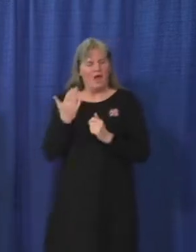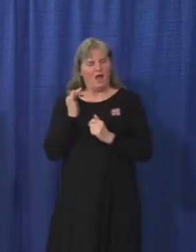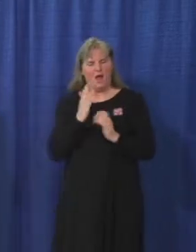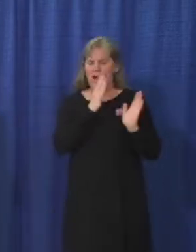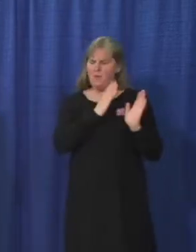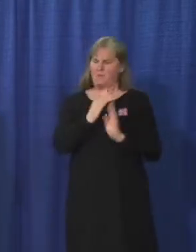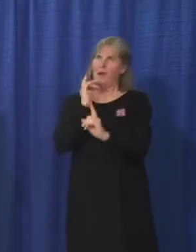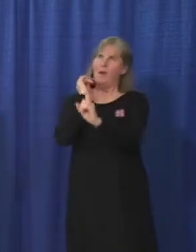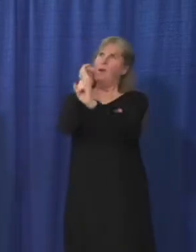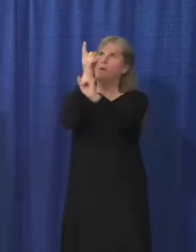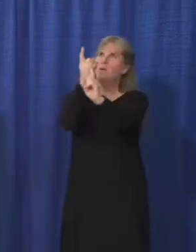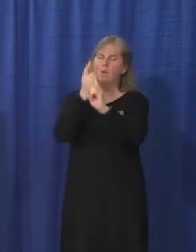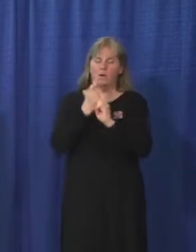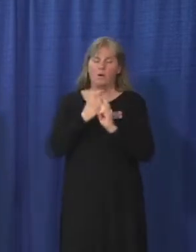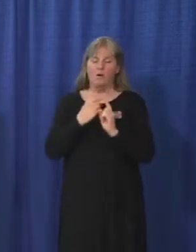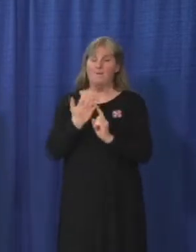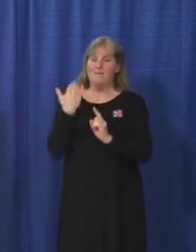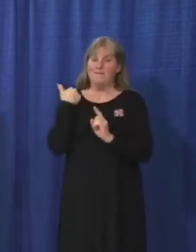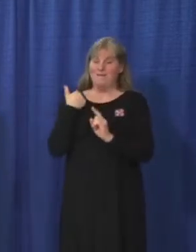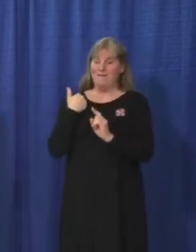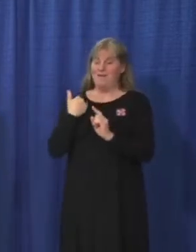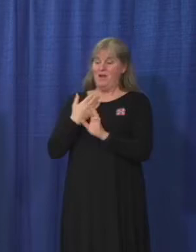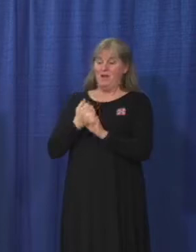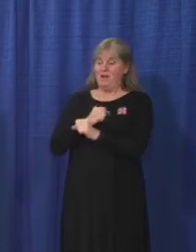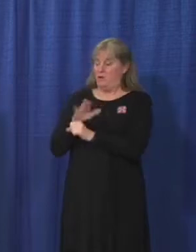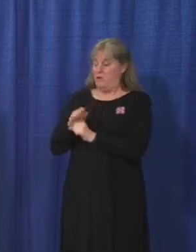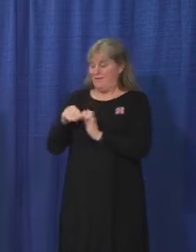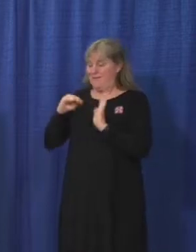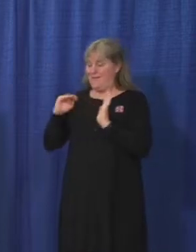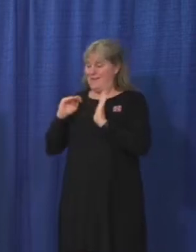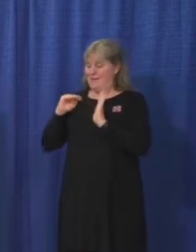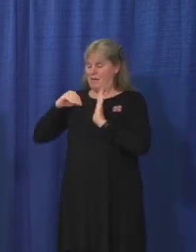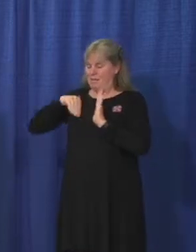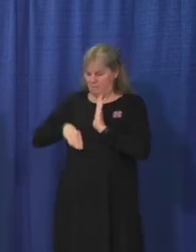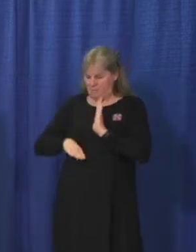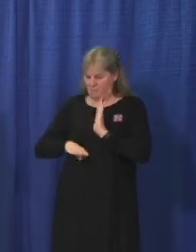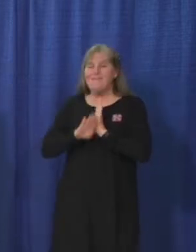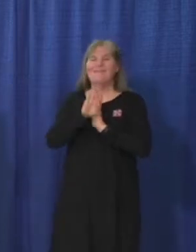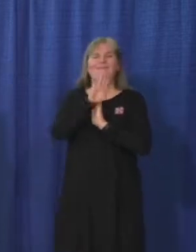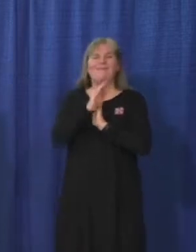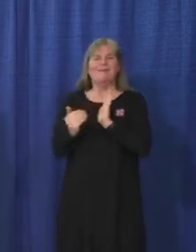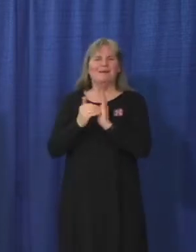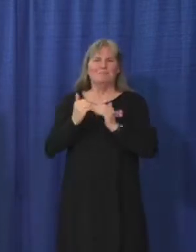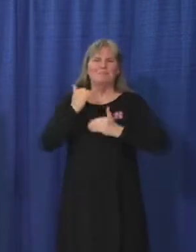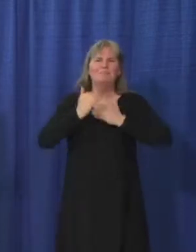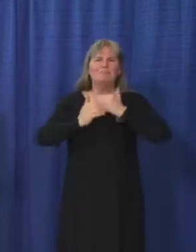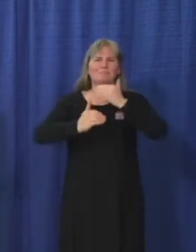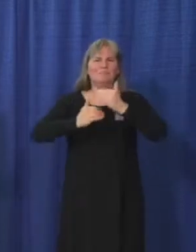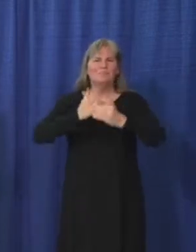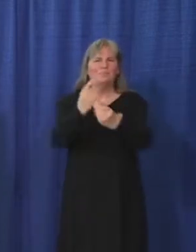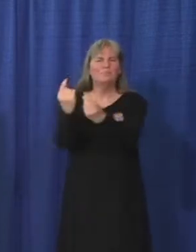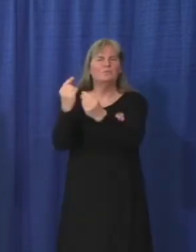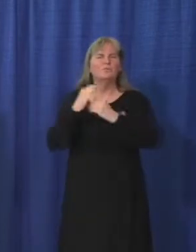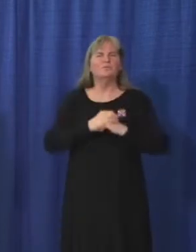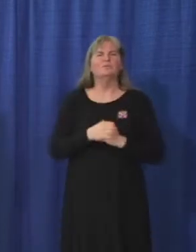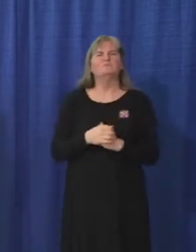levels and chart a path forward. When we launched our response